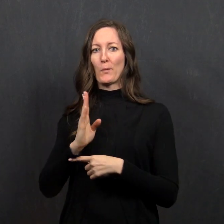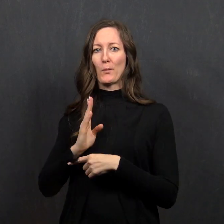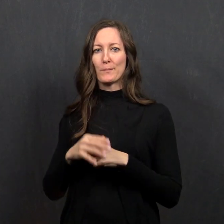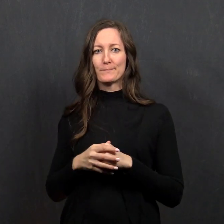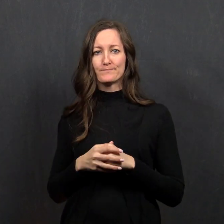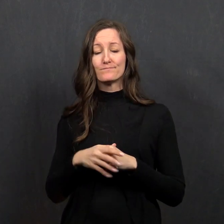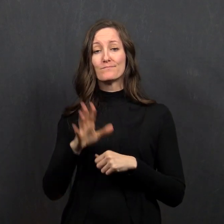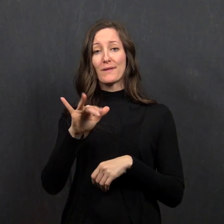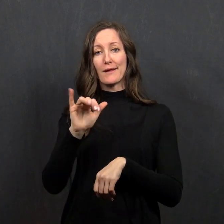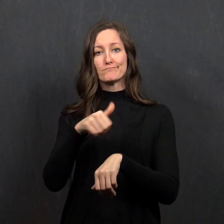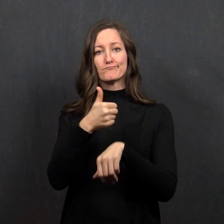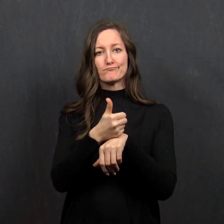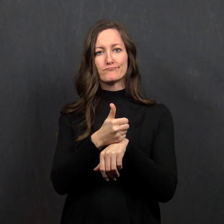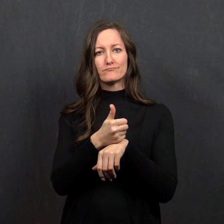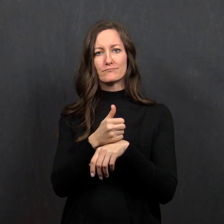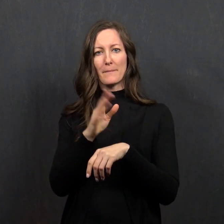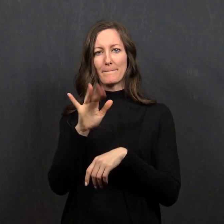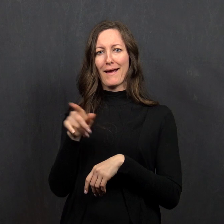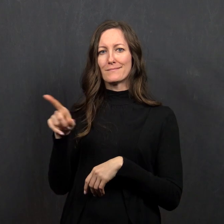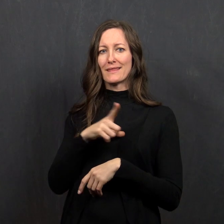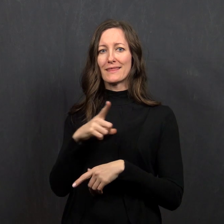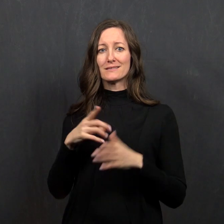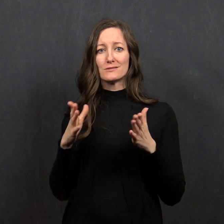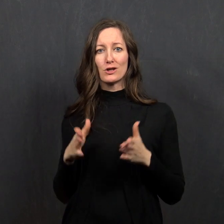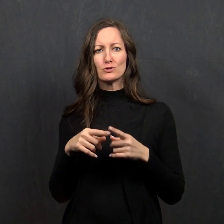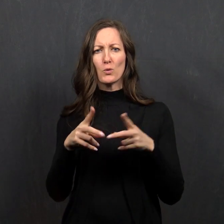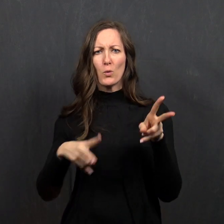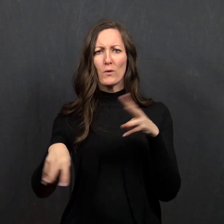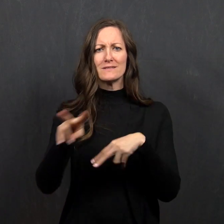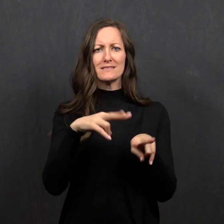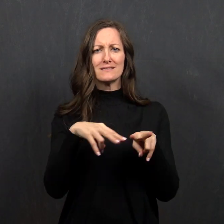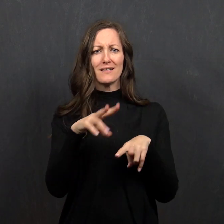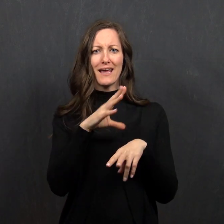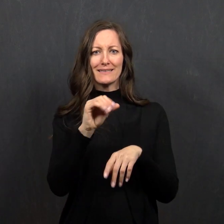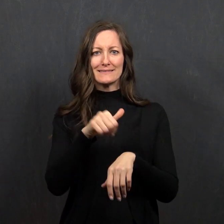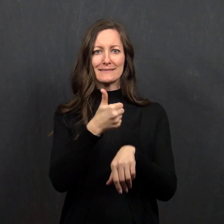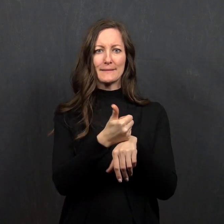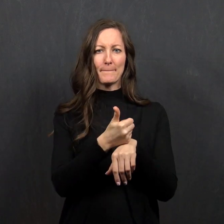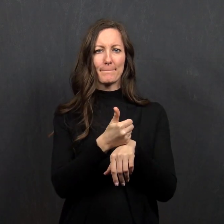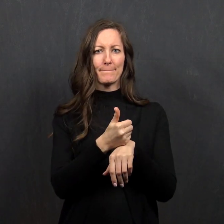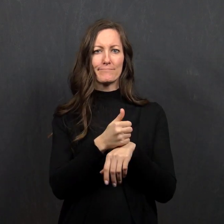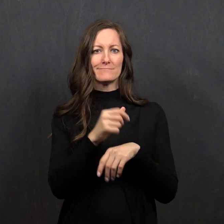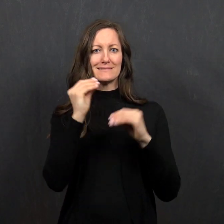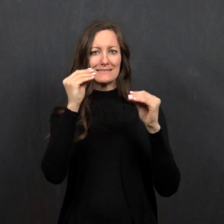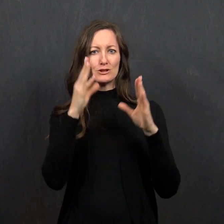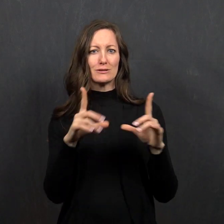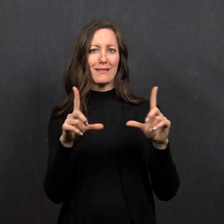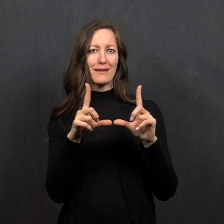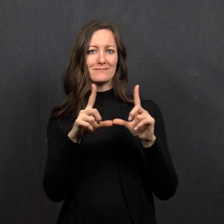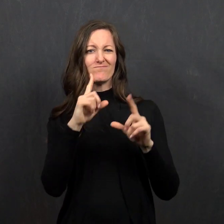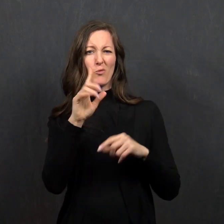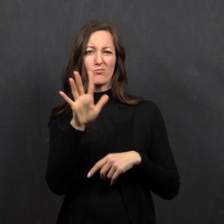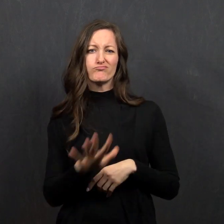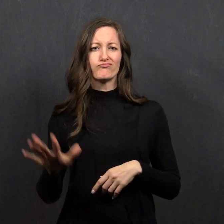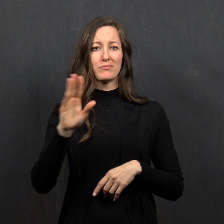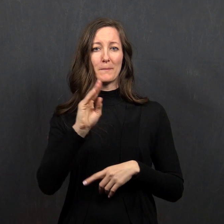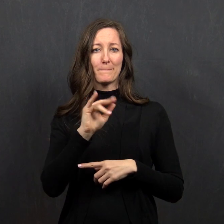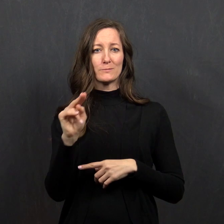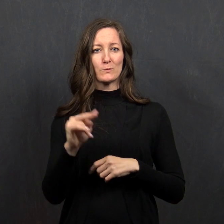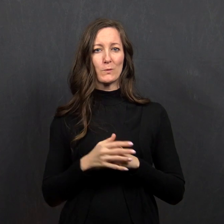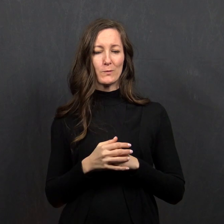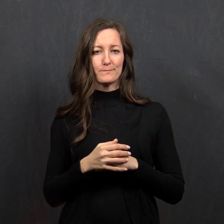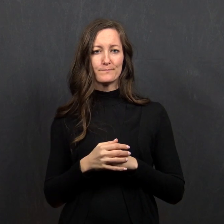which was created by the legislature to oversee and implement teacher licensing for the state of Minnesota.